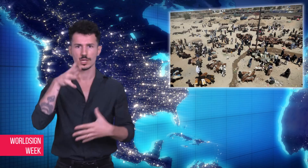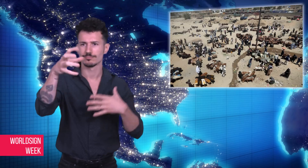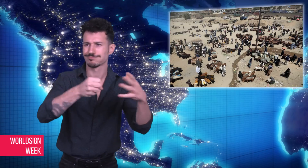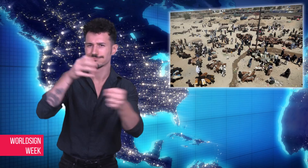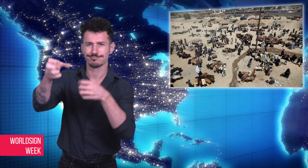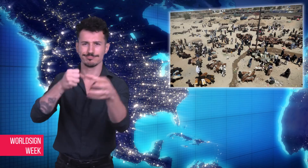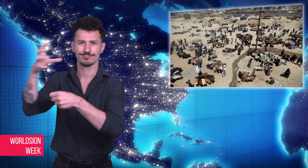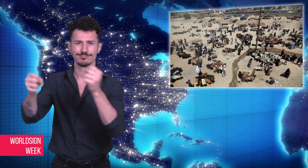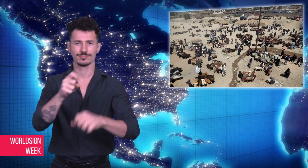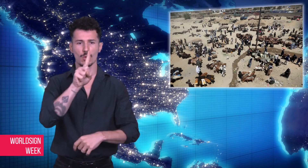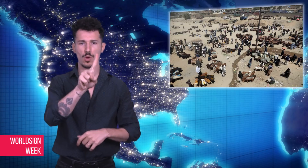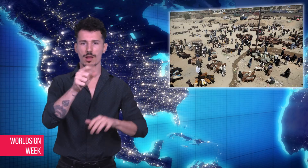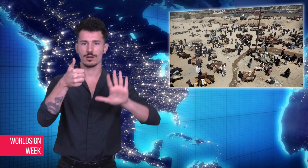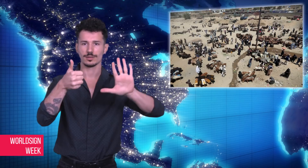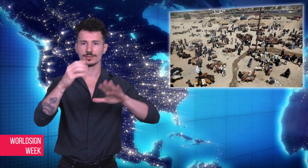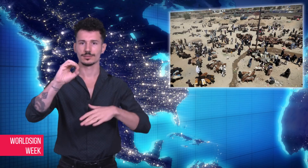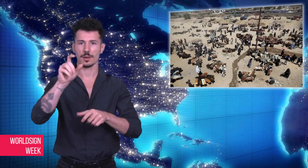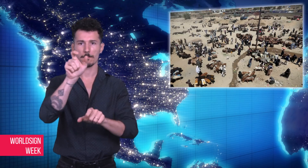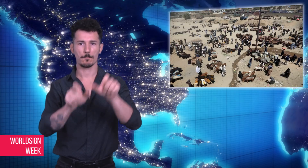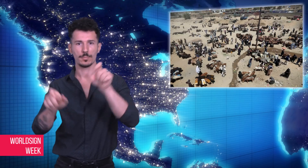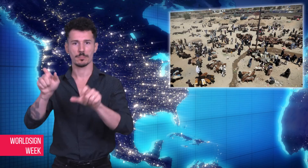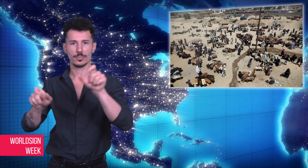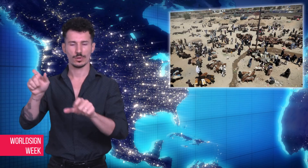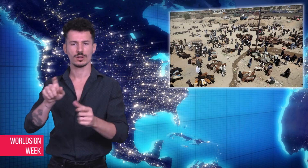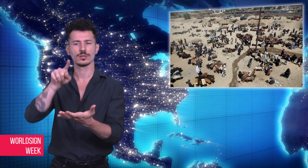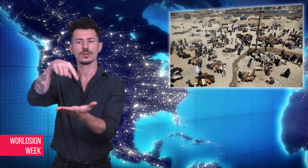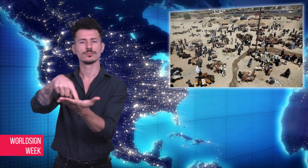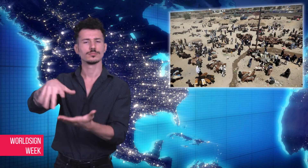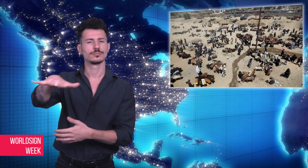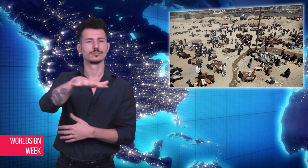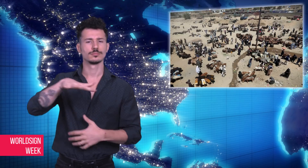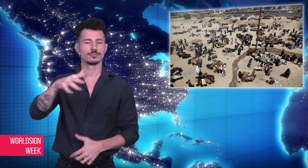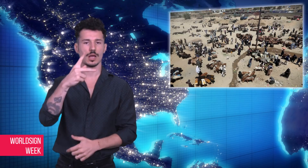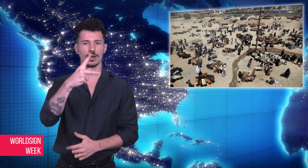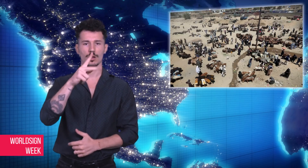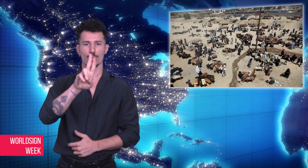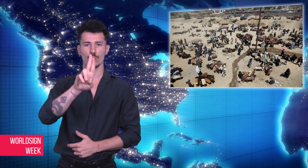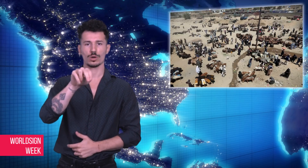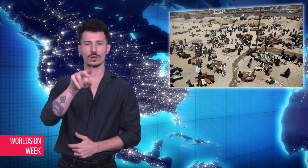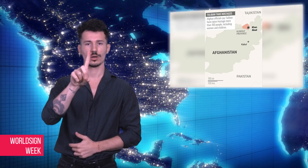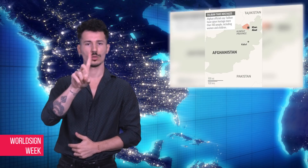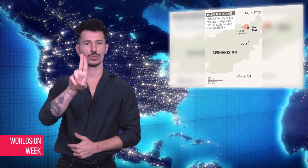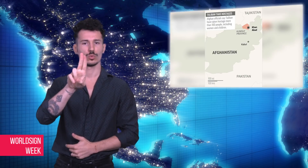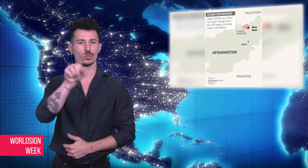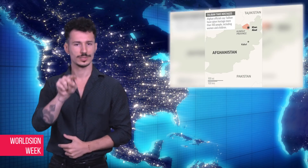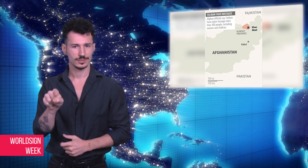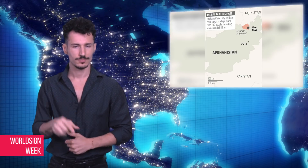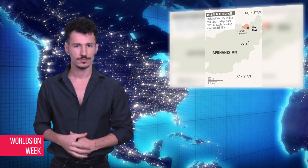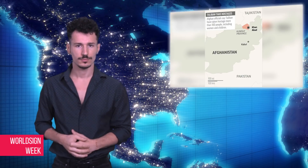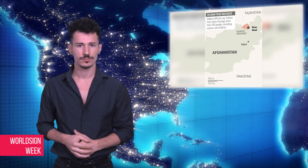Kunduz province on Monday. The Taliban fighters may have been looking for